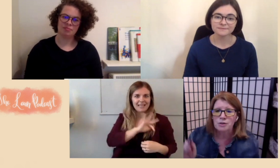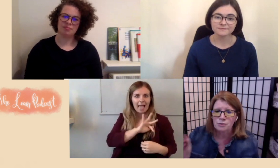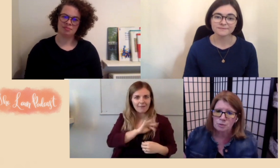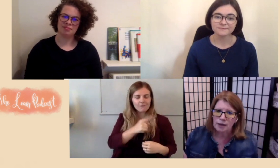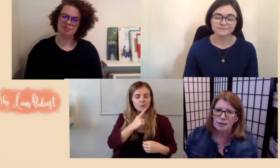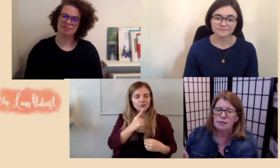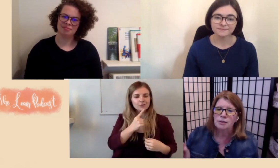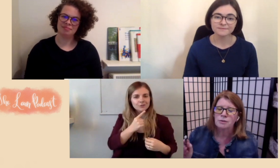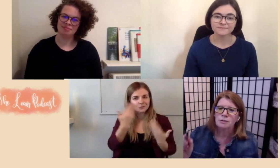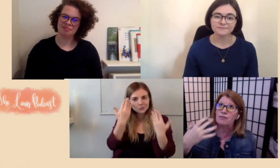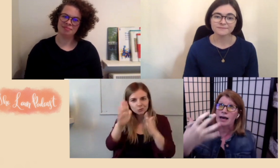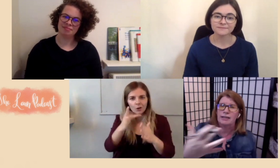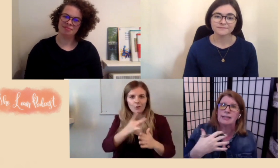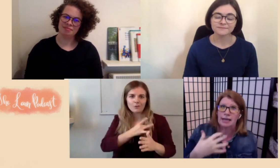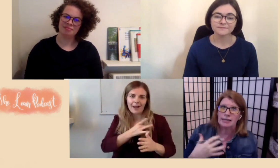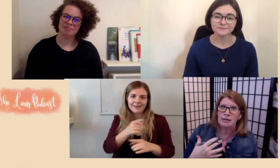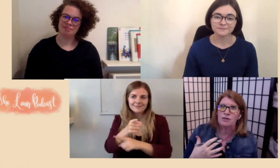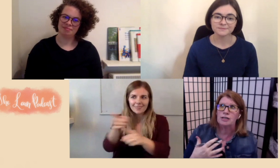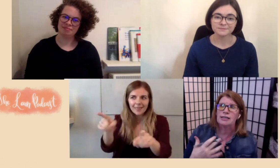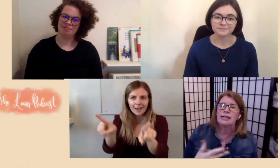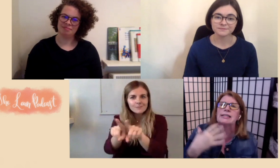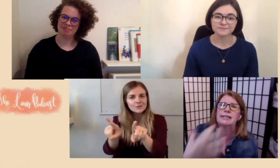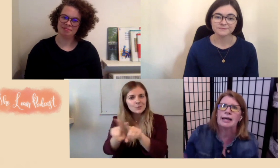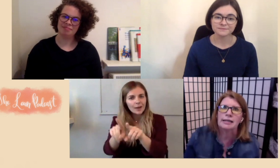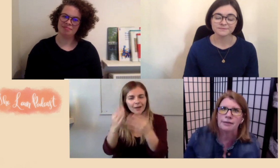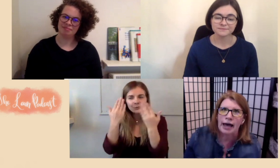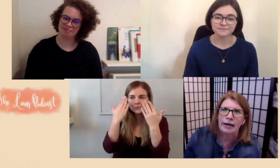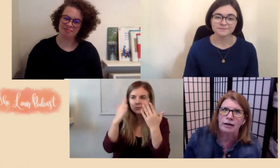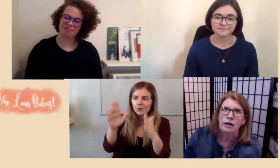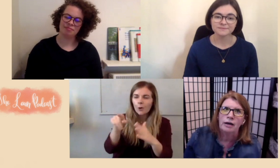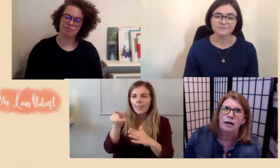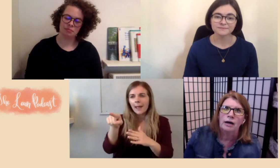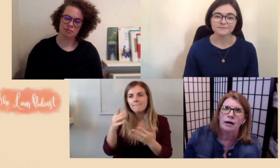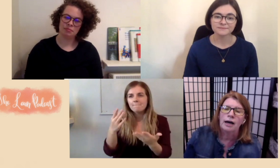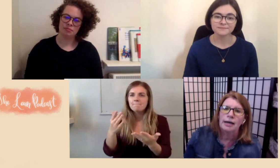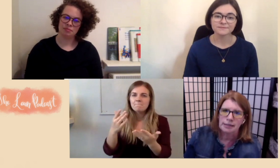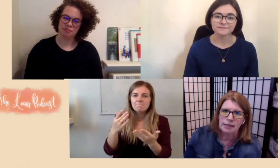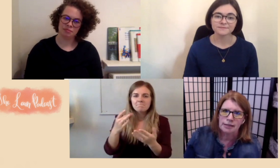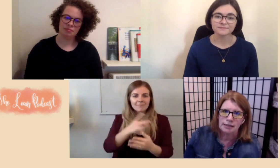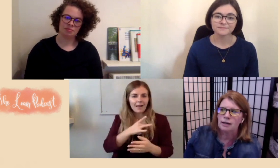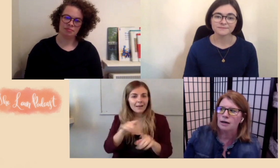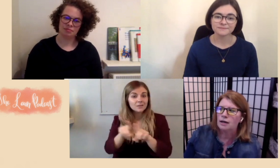And on some level, it doesn't matter if it's true or not. Because the point here is that you're really doing it, on some level, for yourself